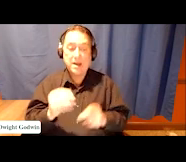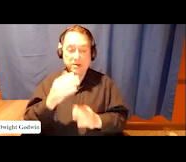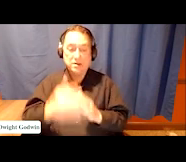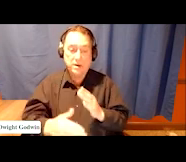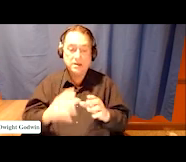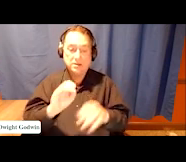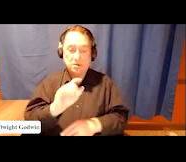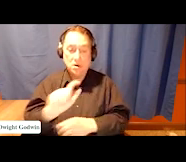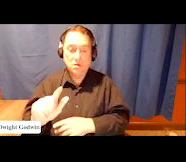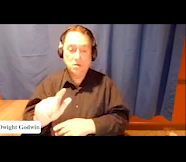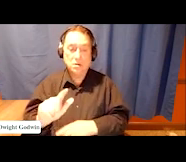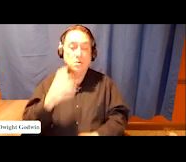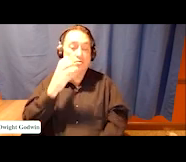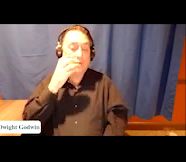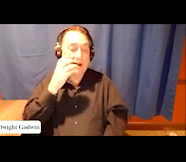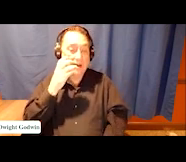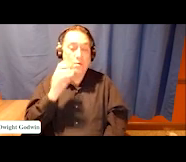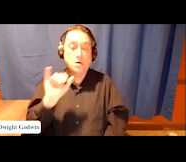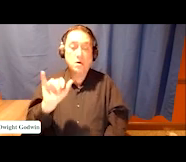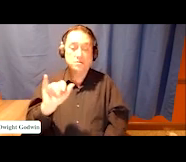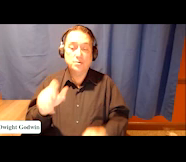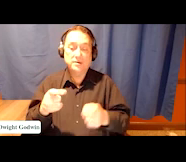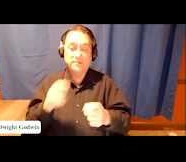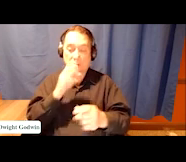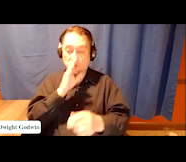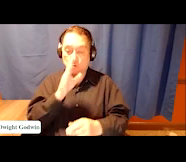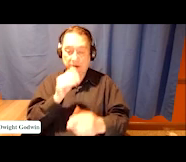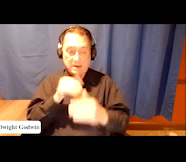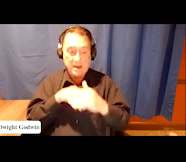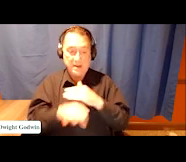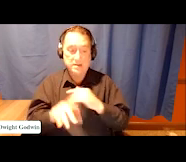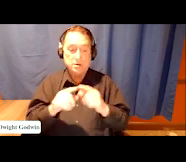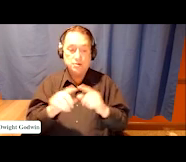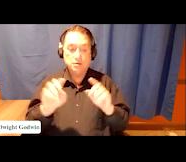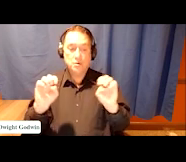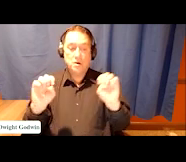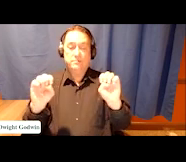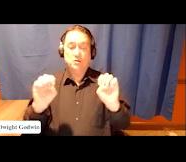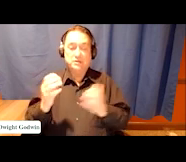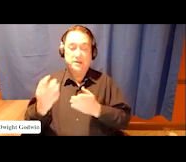The radio also provides some direct access to emergency services in the event of an emergency.